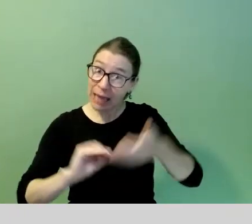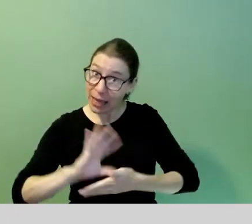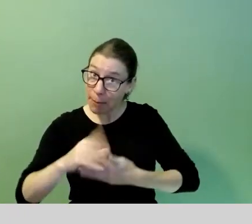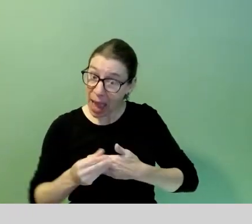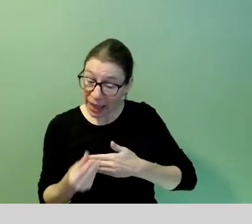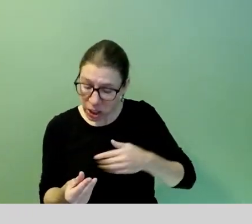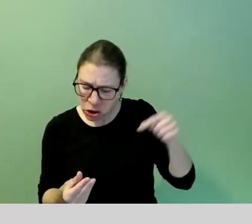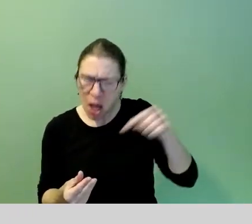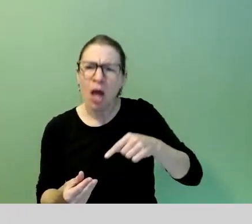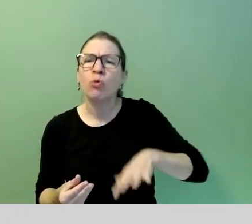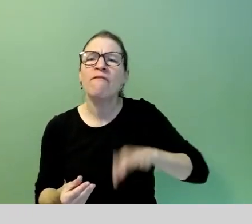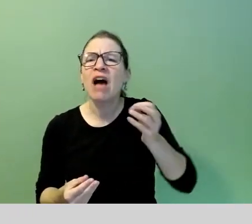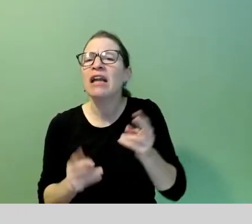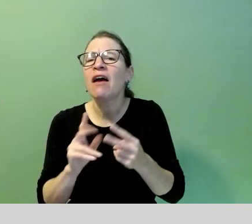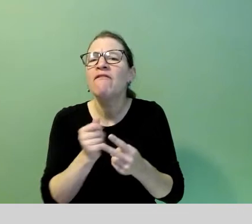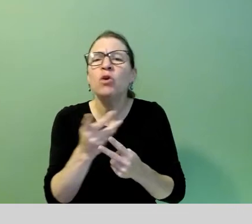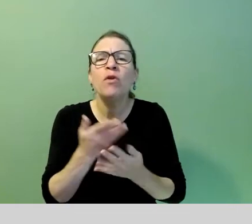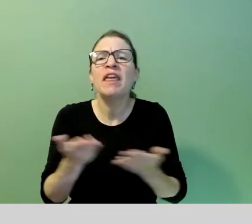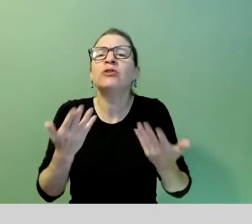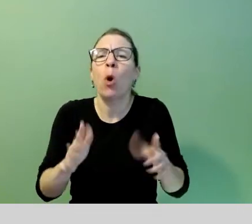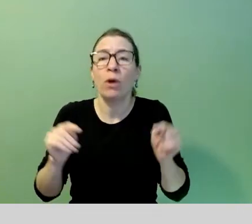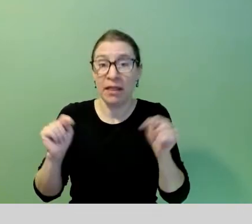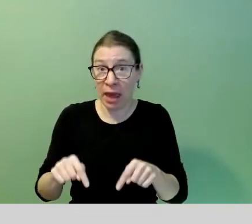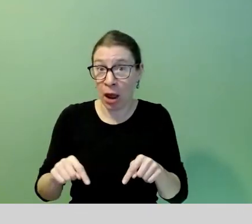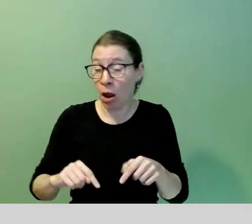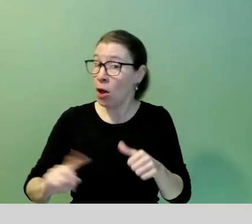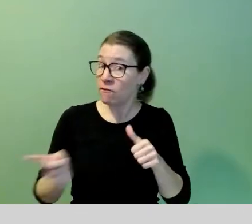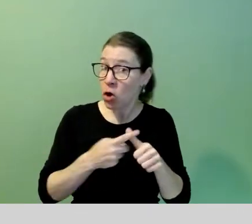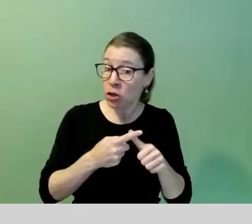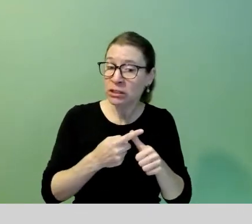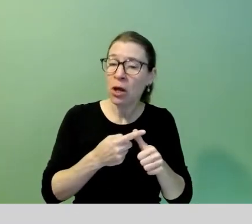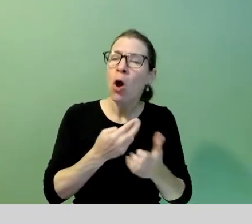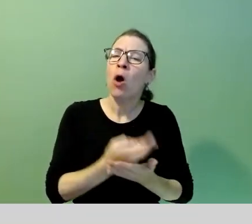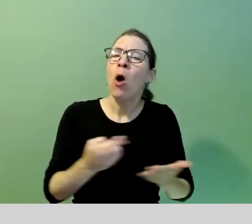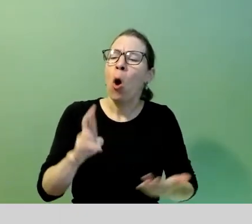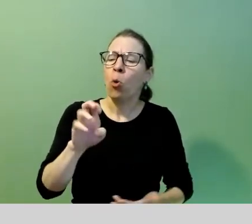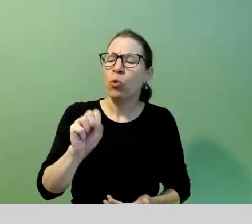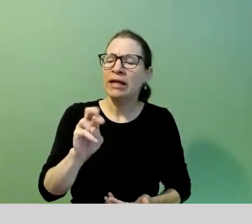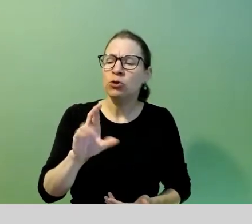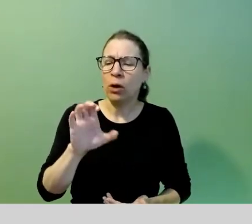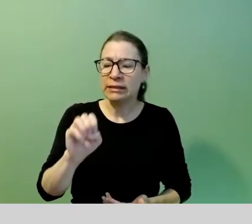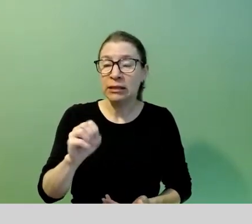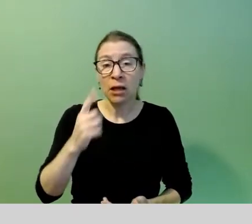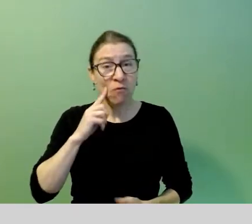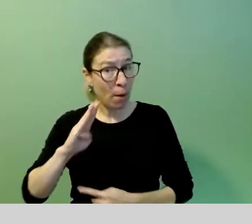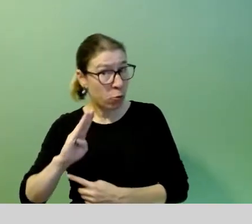The one we're gonna start with is resources. For briefcase, to know where your image and sound files live,